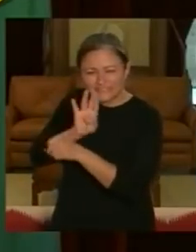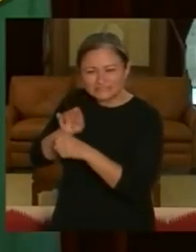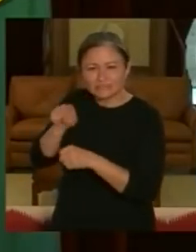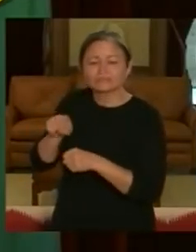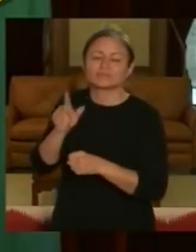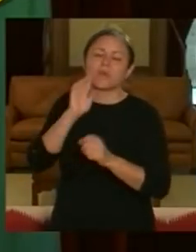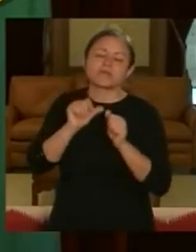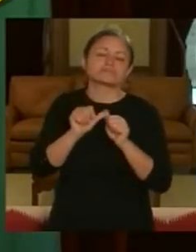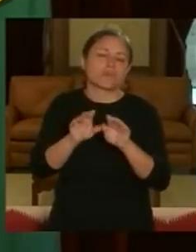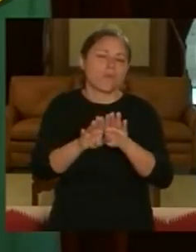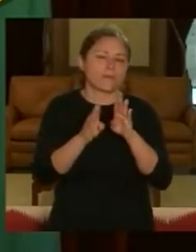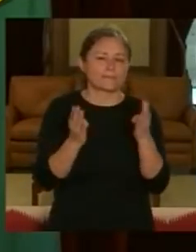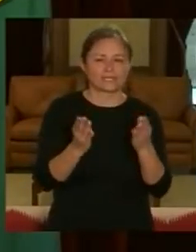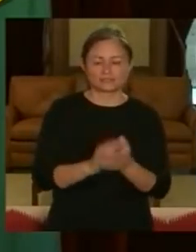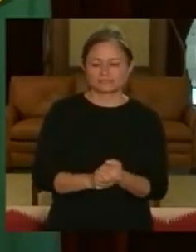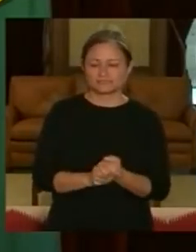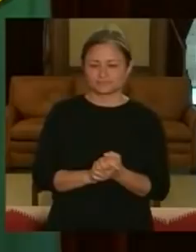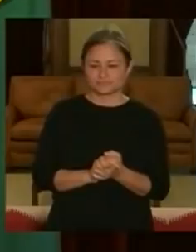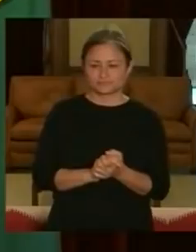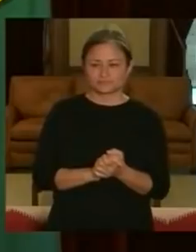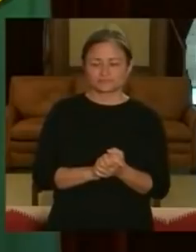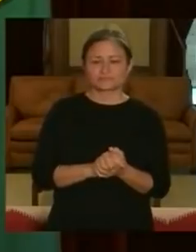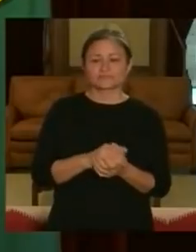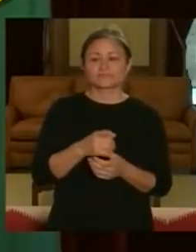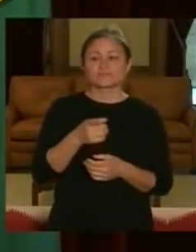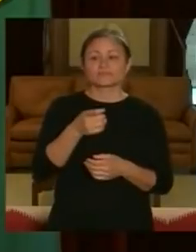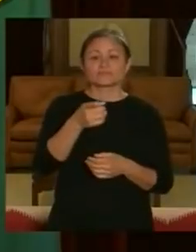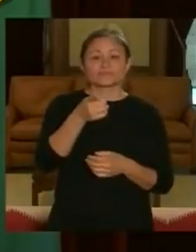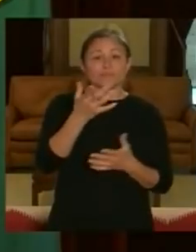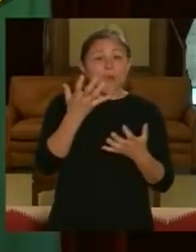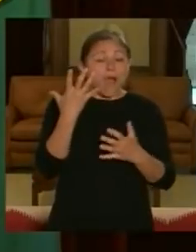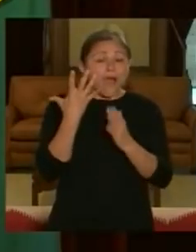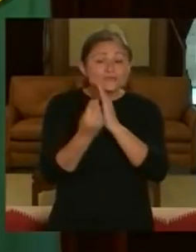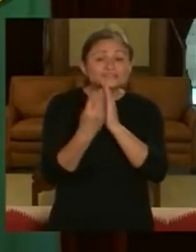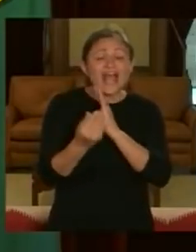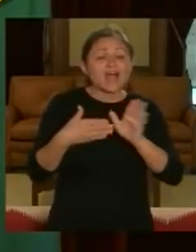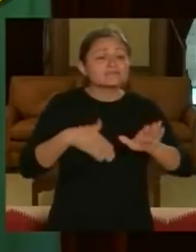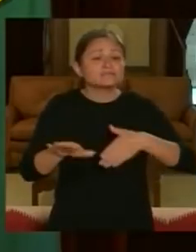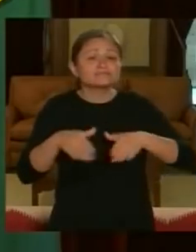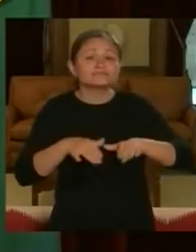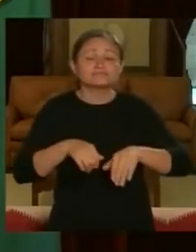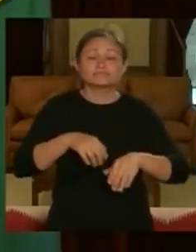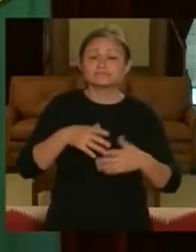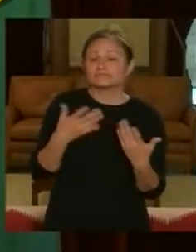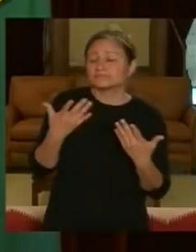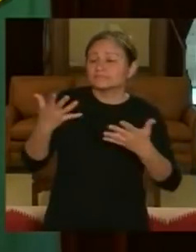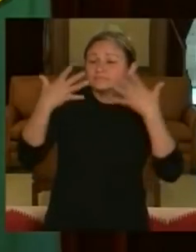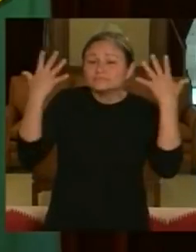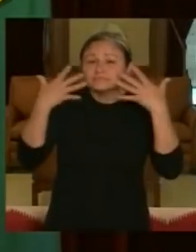OFFICES, OTHER ESSENTIAL BUSINESSES WILL REMAIN OPEN. AND IT IS ALSO DOES NOT PROHIBIT PEOPLE FROM NEARLY